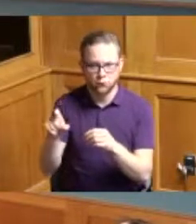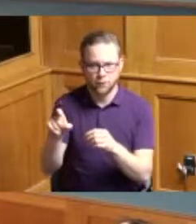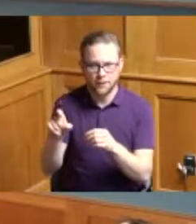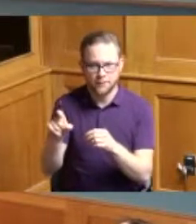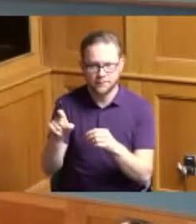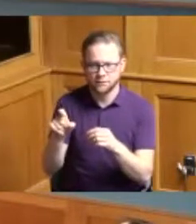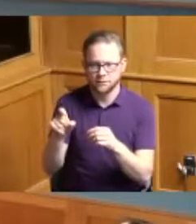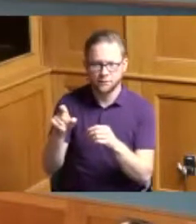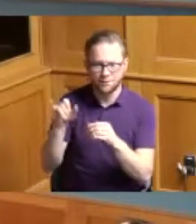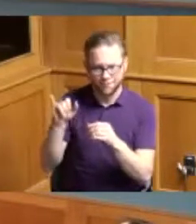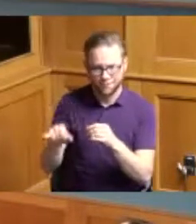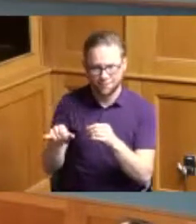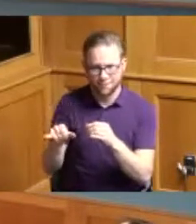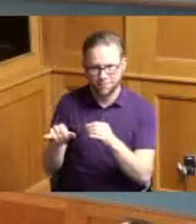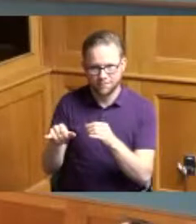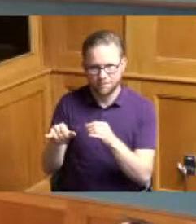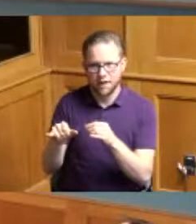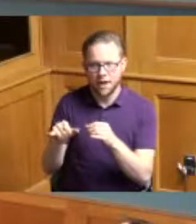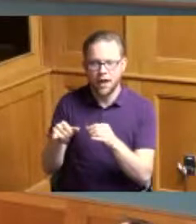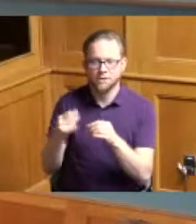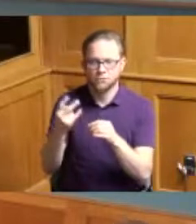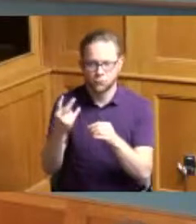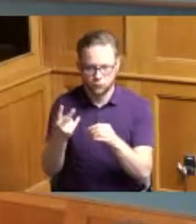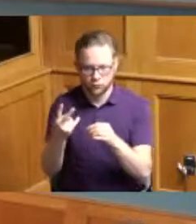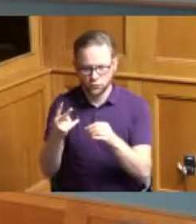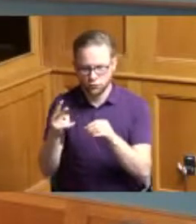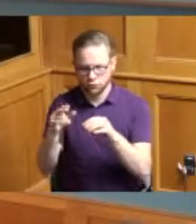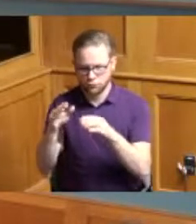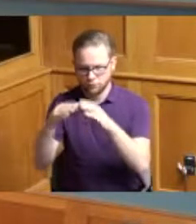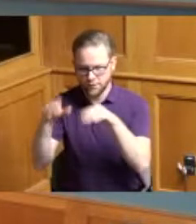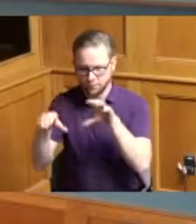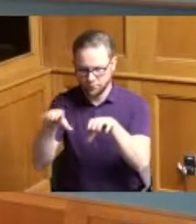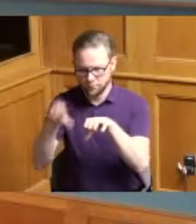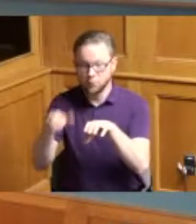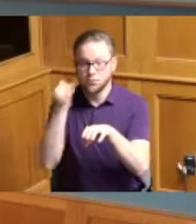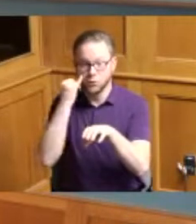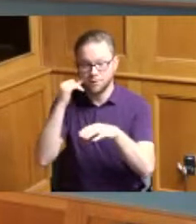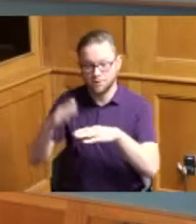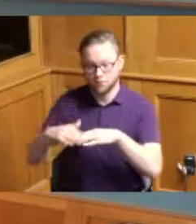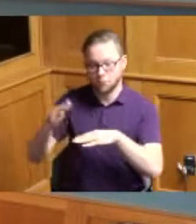is referred to as a single family anything more than two dwelling units it's all in the